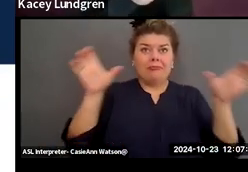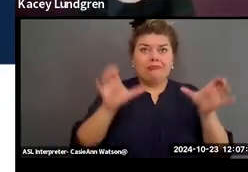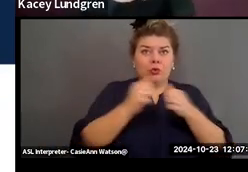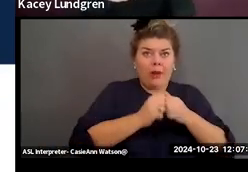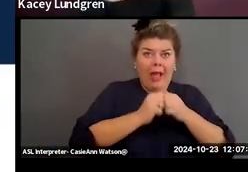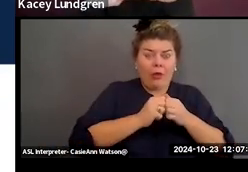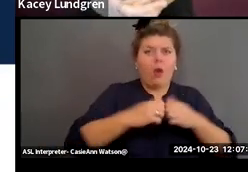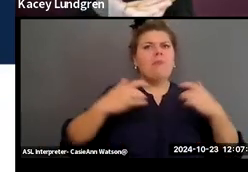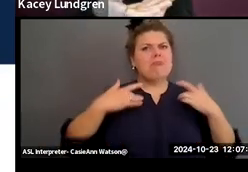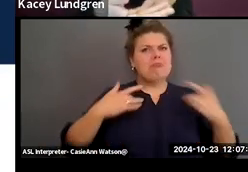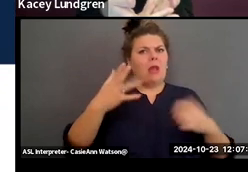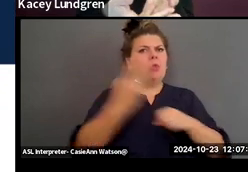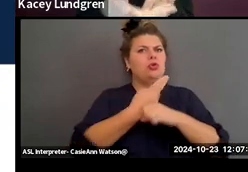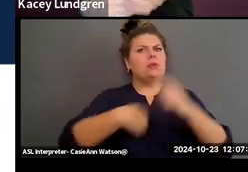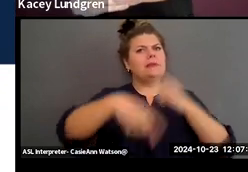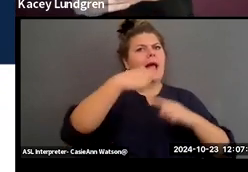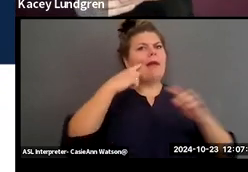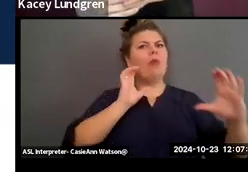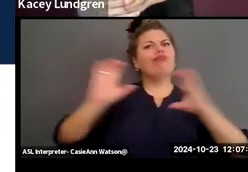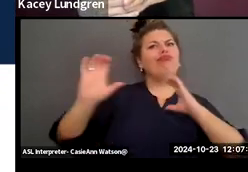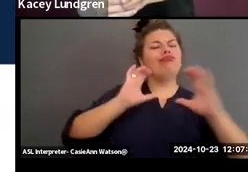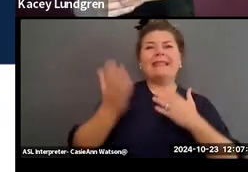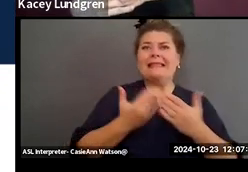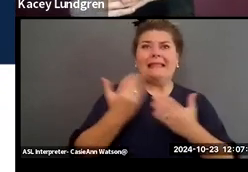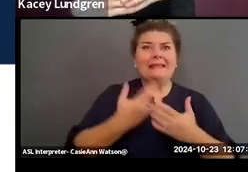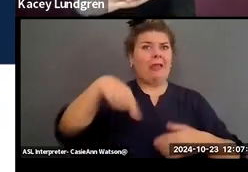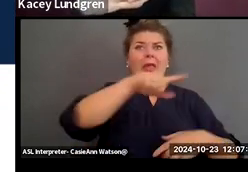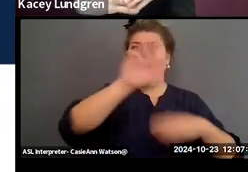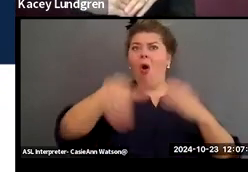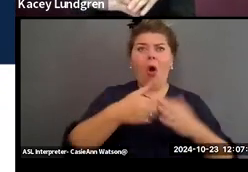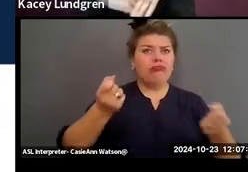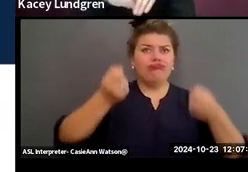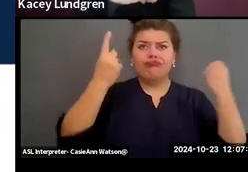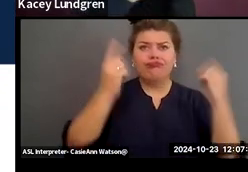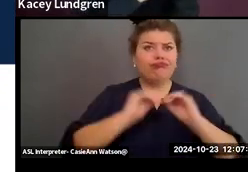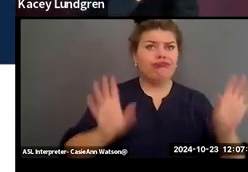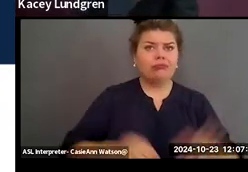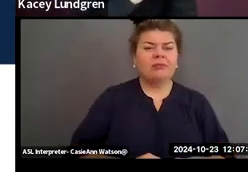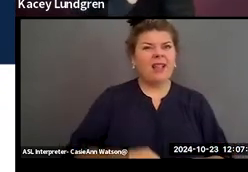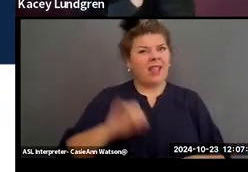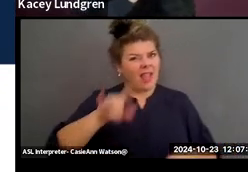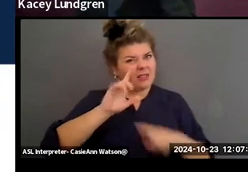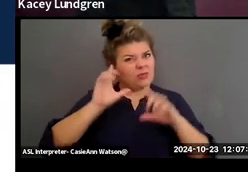they often used sign language to communicate because it was something they all understood. Isn't that incredible?